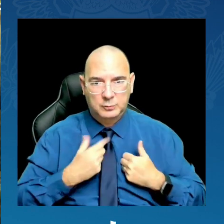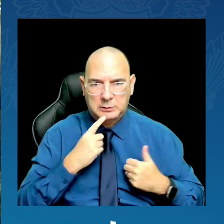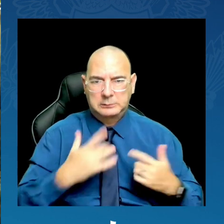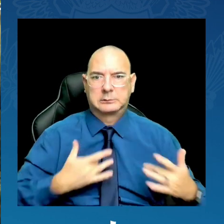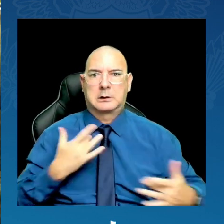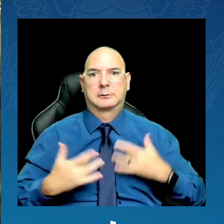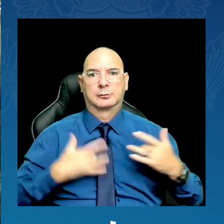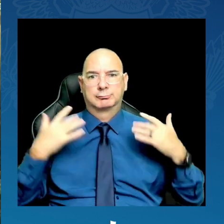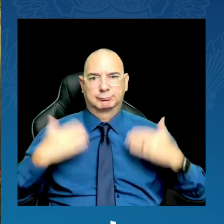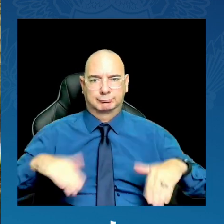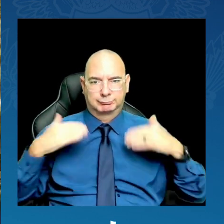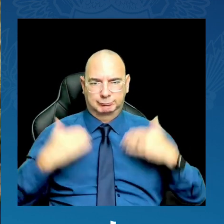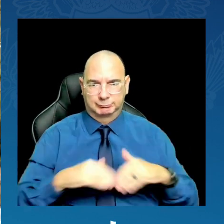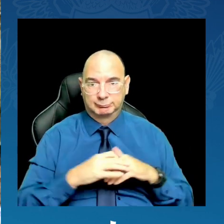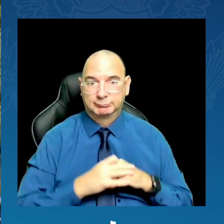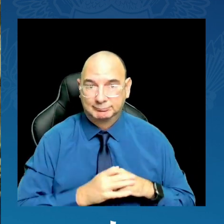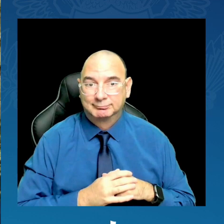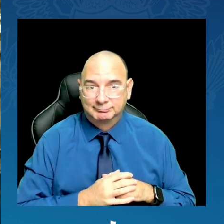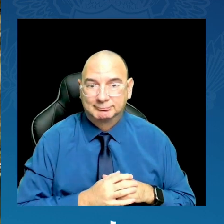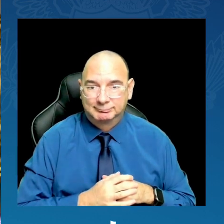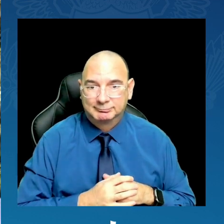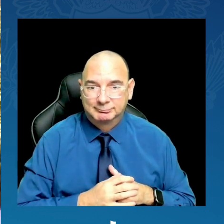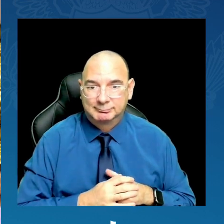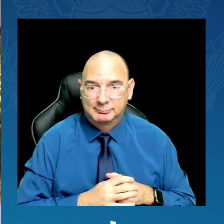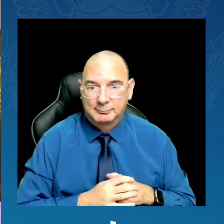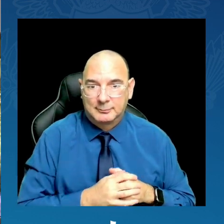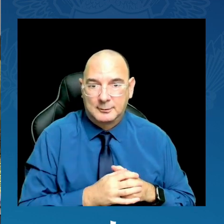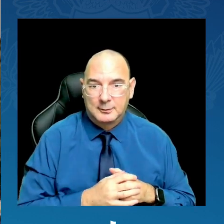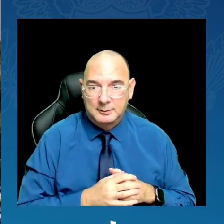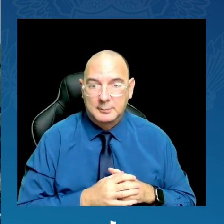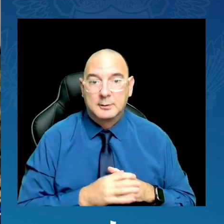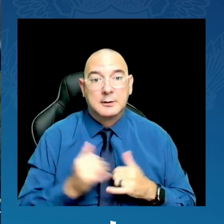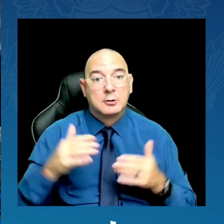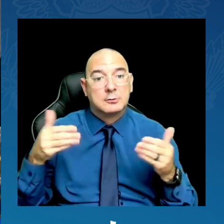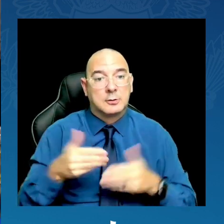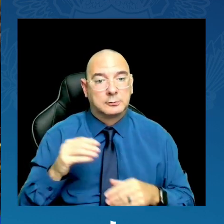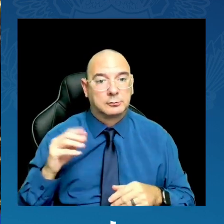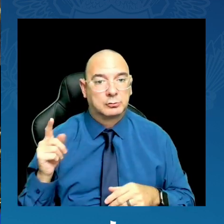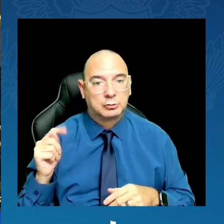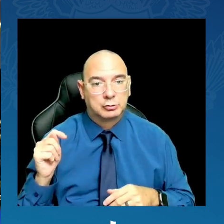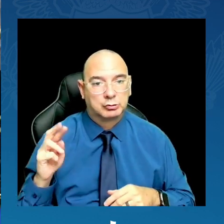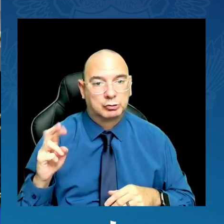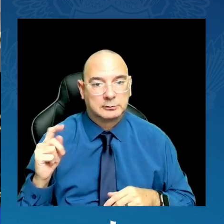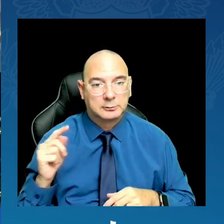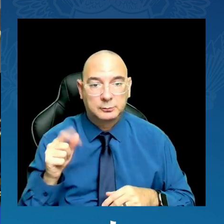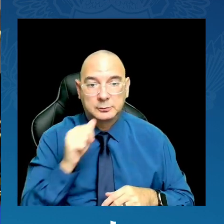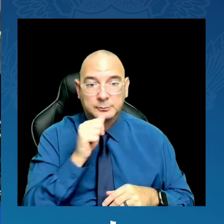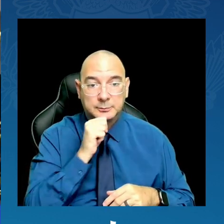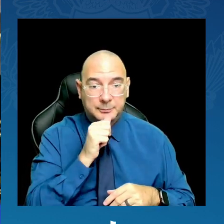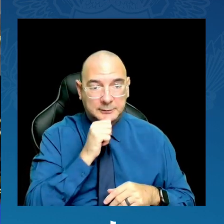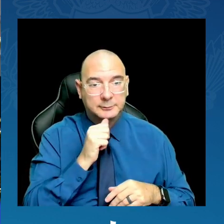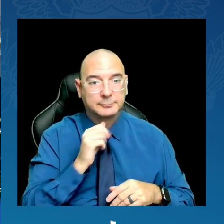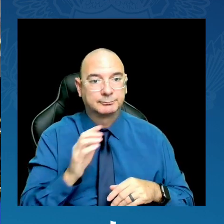Can you talk with us a bit about how public private partnerships drive innovation in space? Female Speaker: Absolutely.